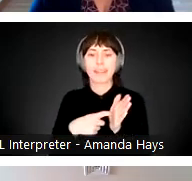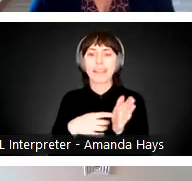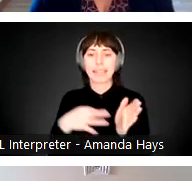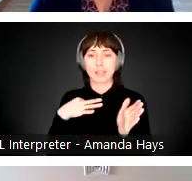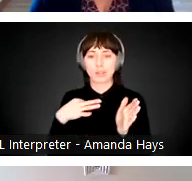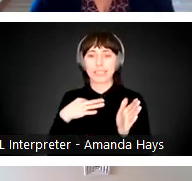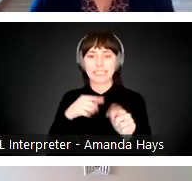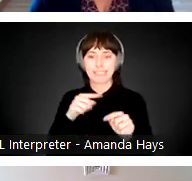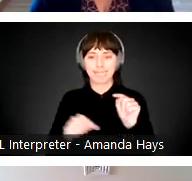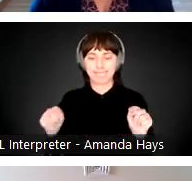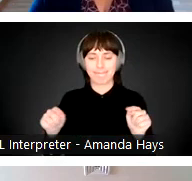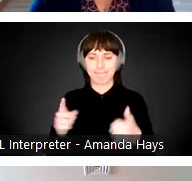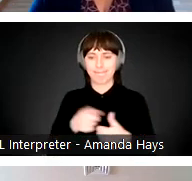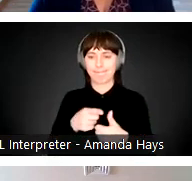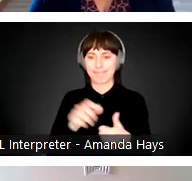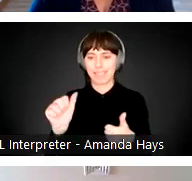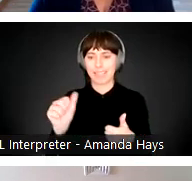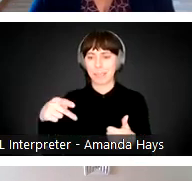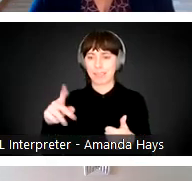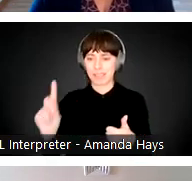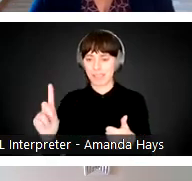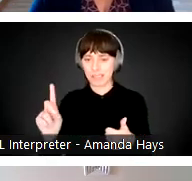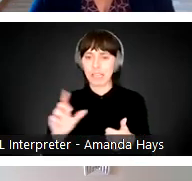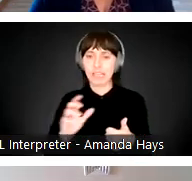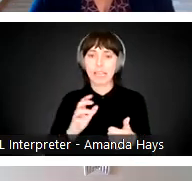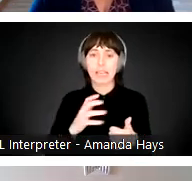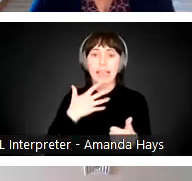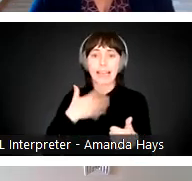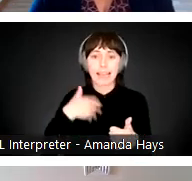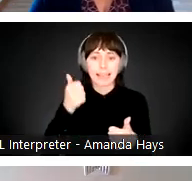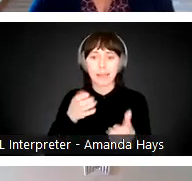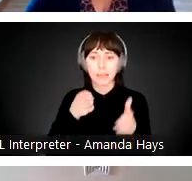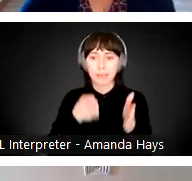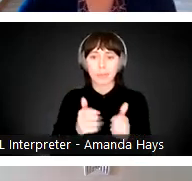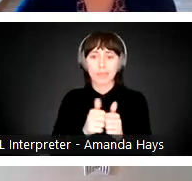called APD or Aging and Persons with